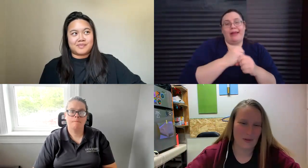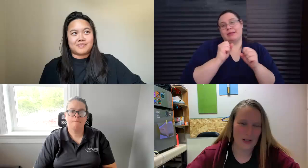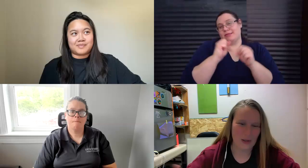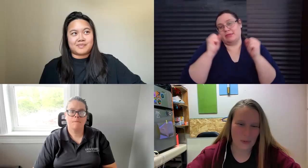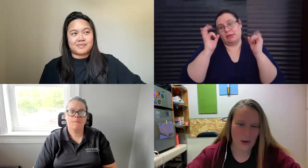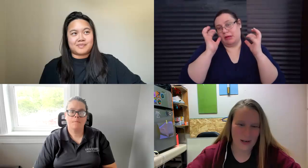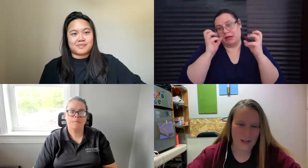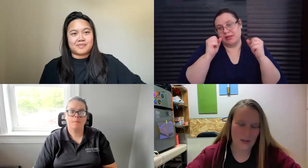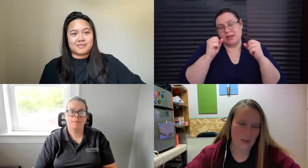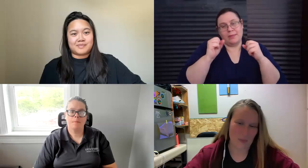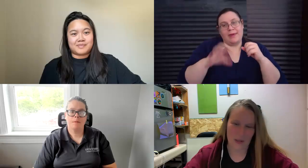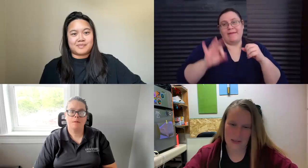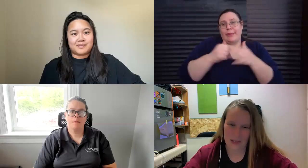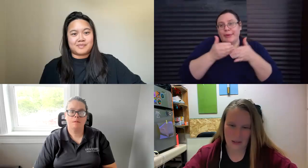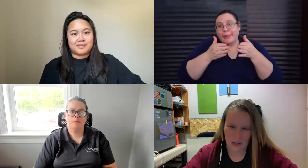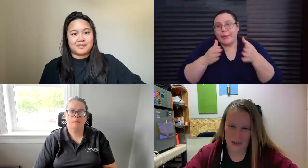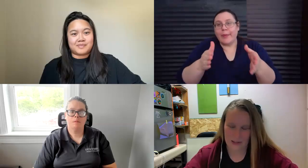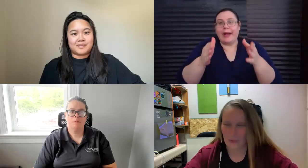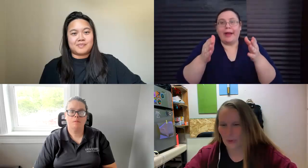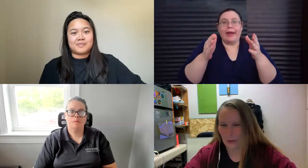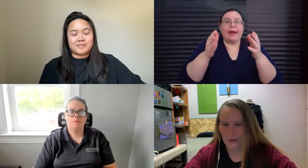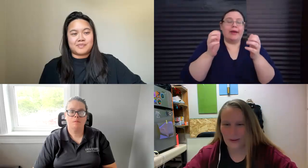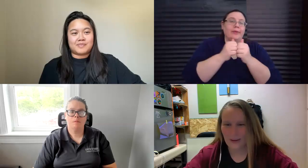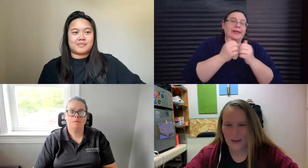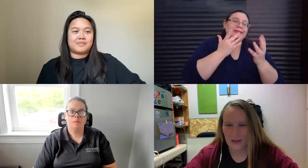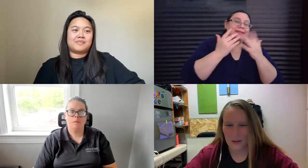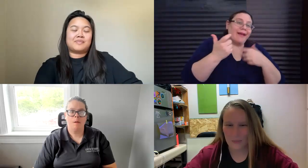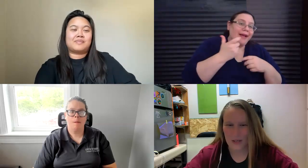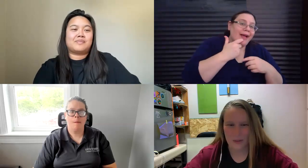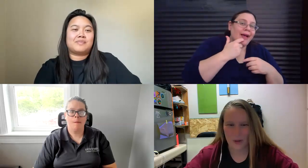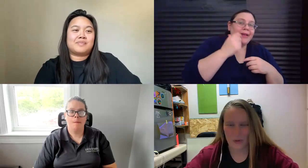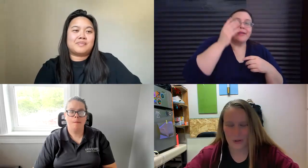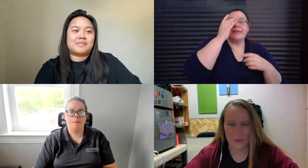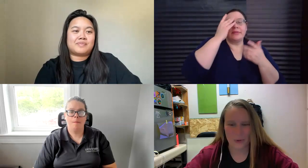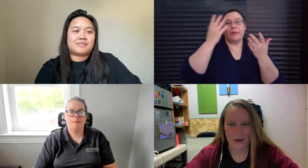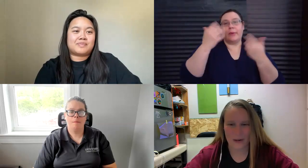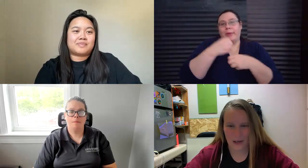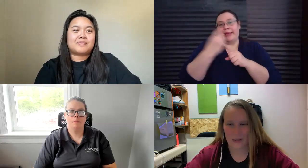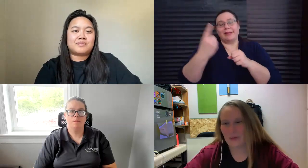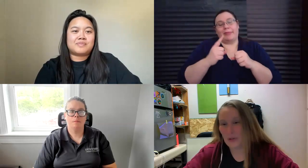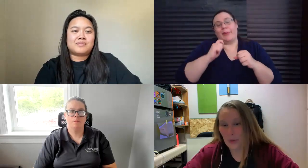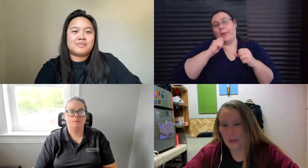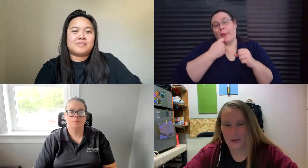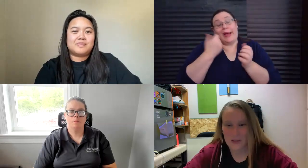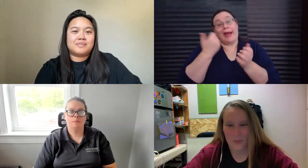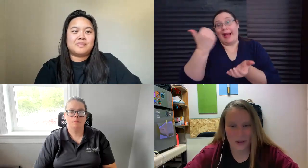And find a new way to do something in stained glass or make something really cool that, again, you might not expect.